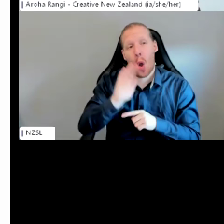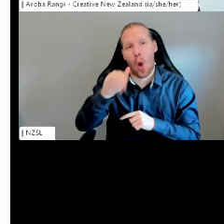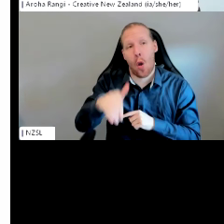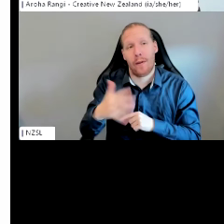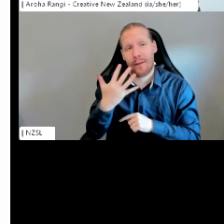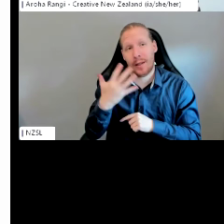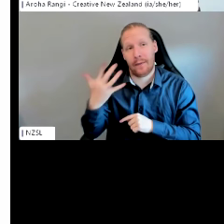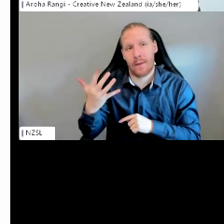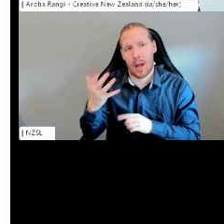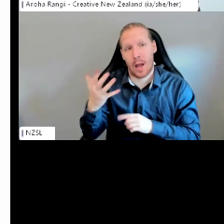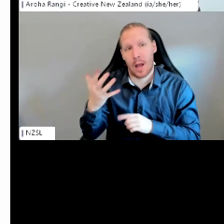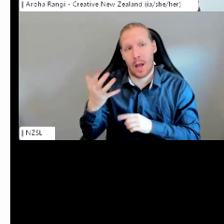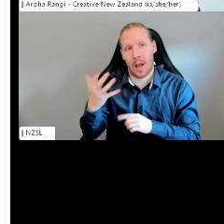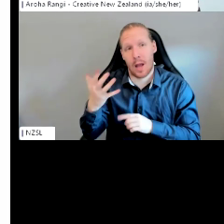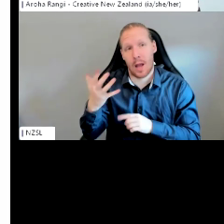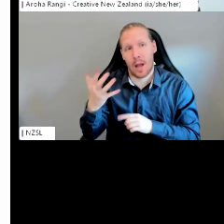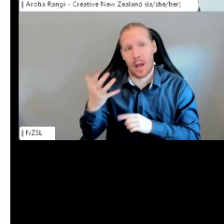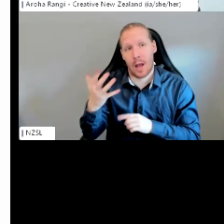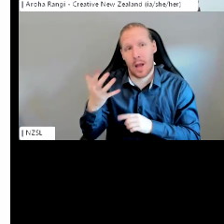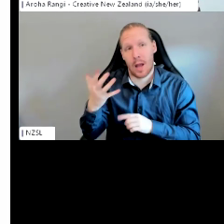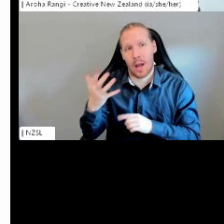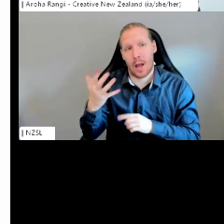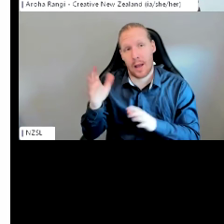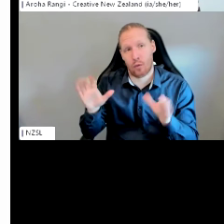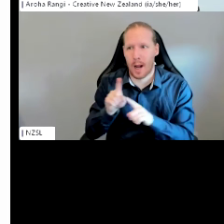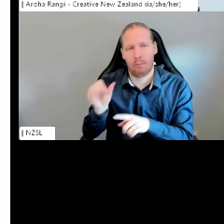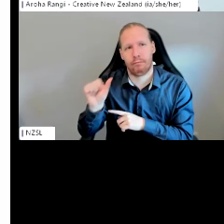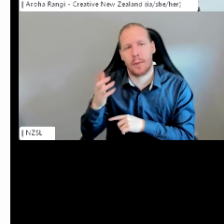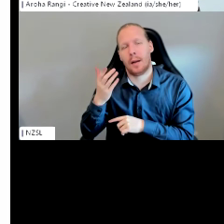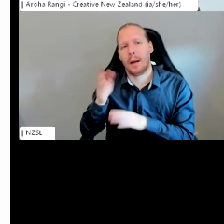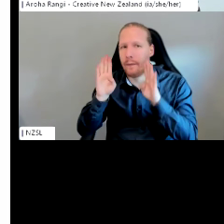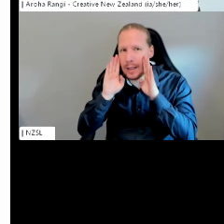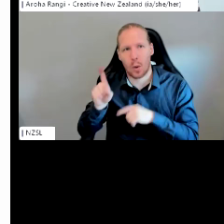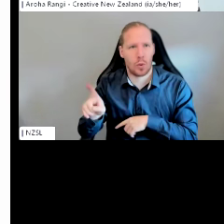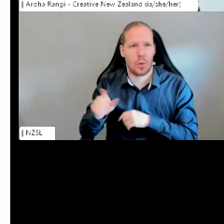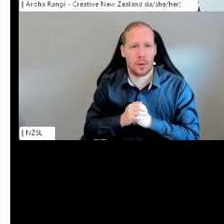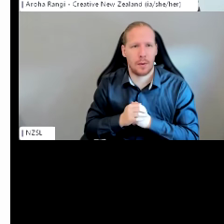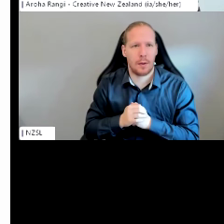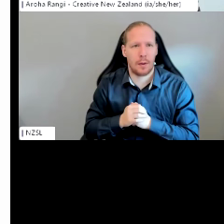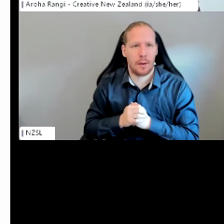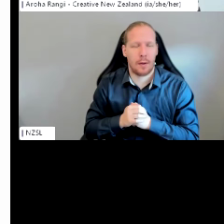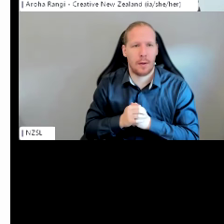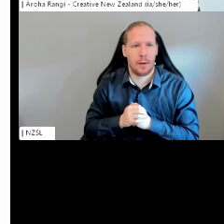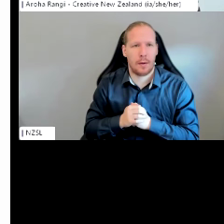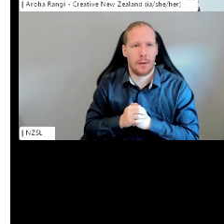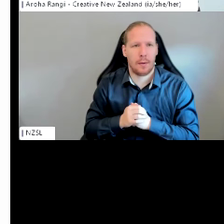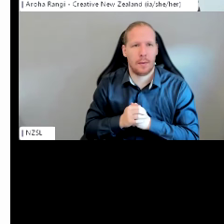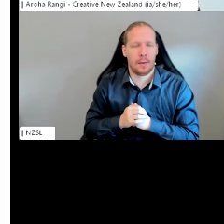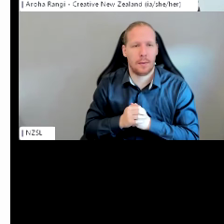looking at Facebook. So, Facebook is kind of aging out with the population. Um, things like Instagram